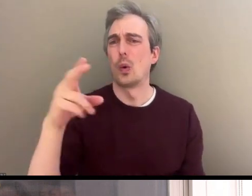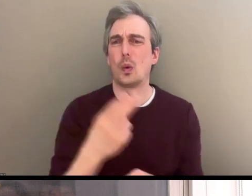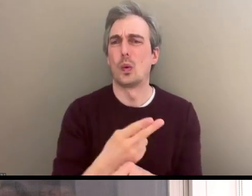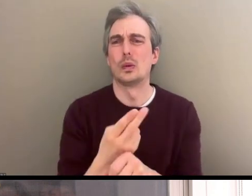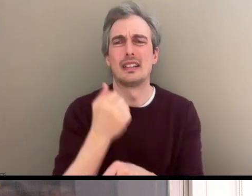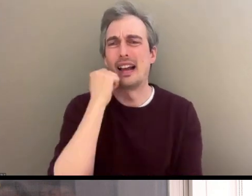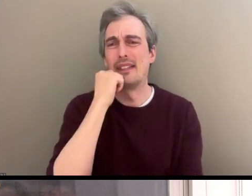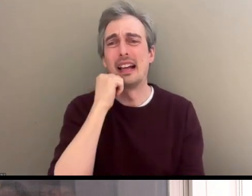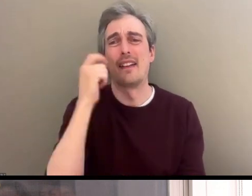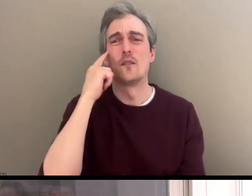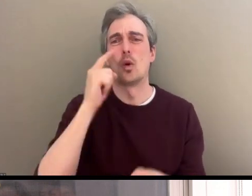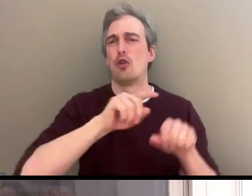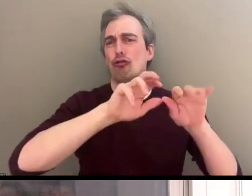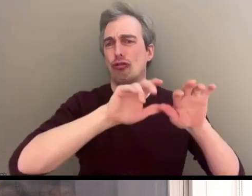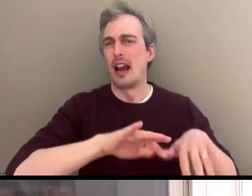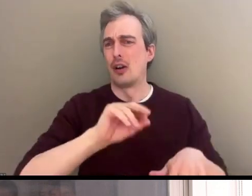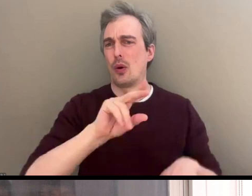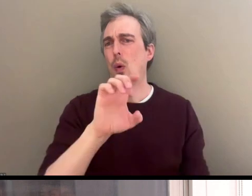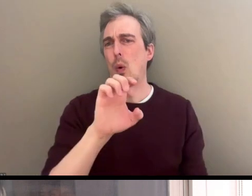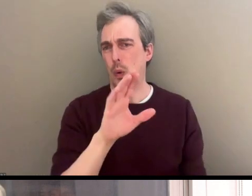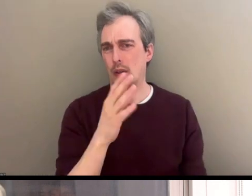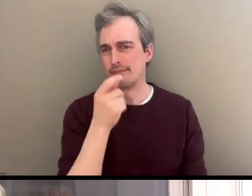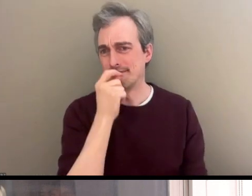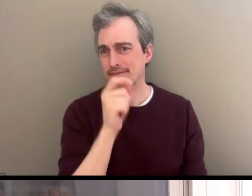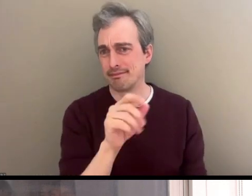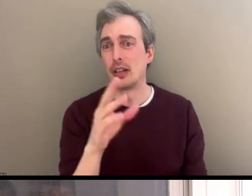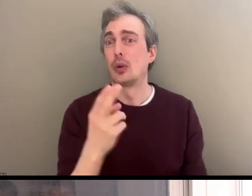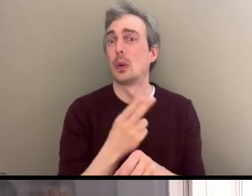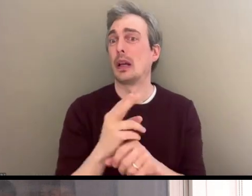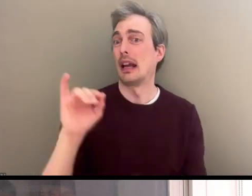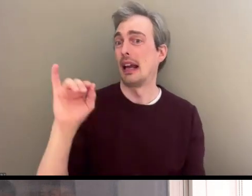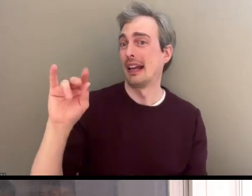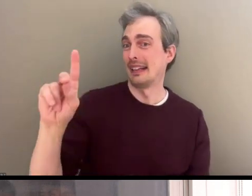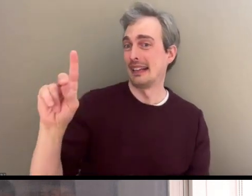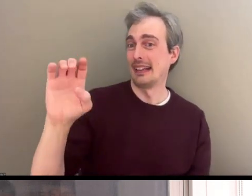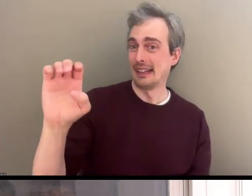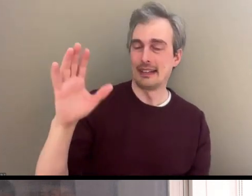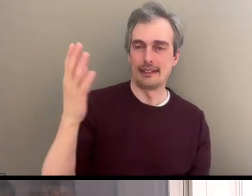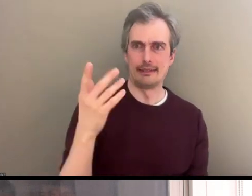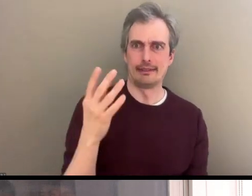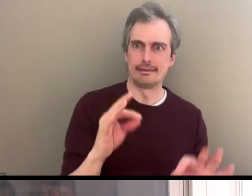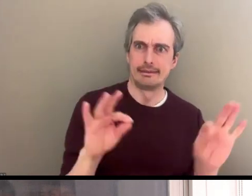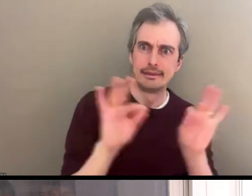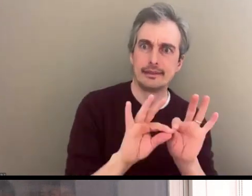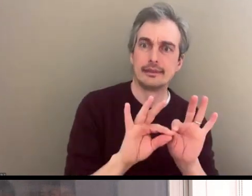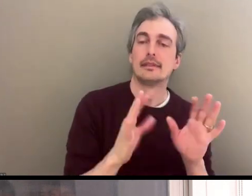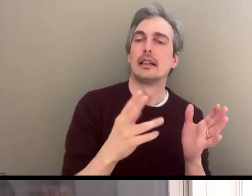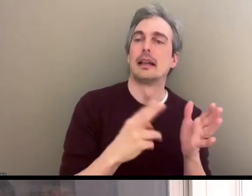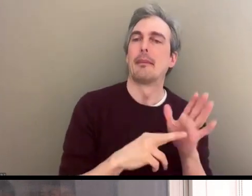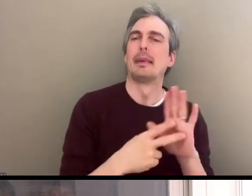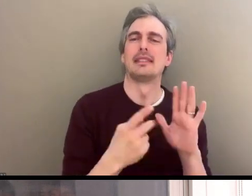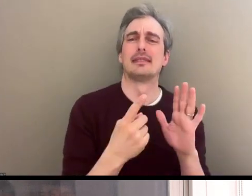And since using an IDE is crucial, it is super important to incorporate